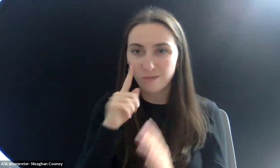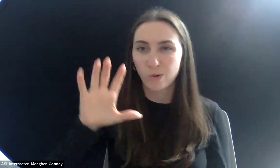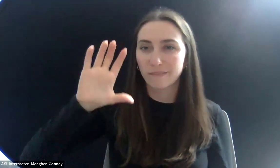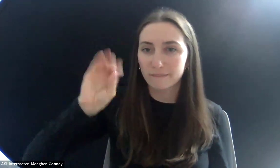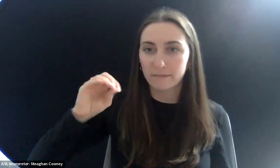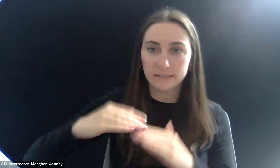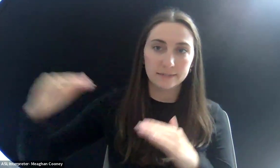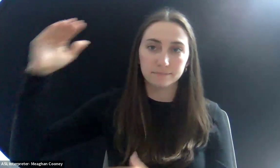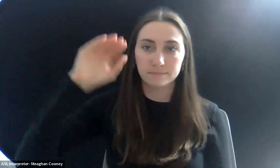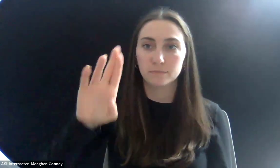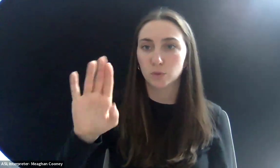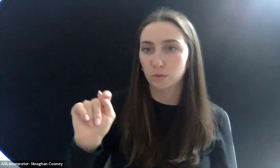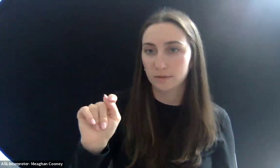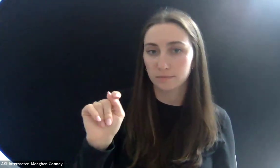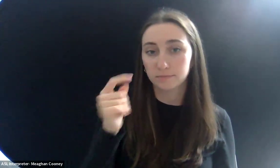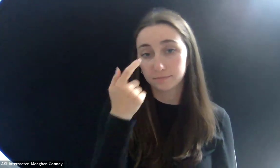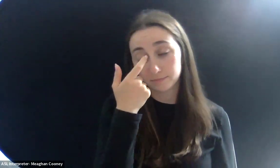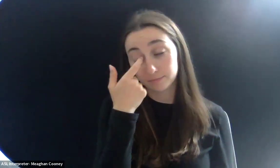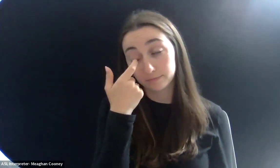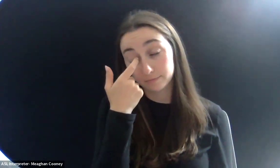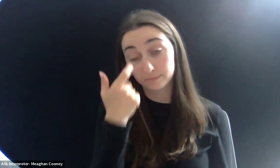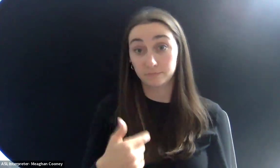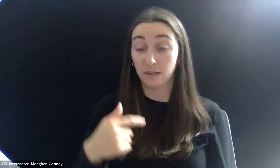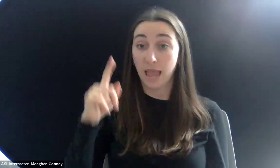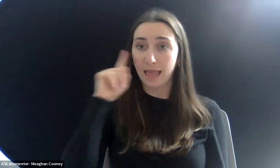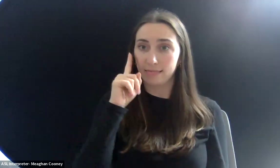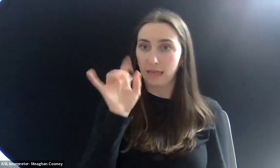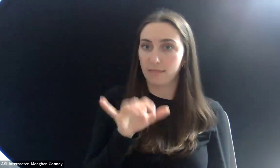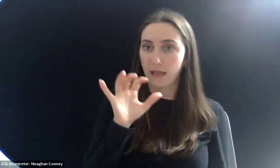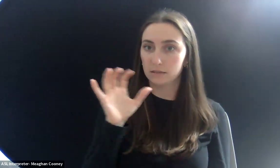I think that's I what I have for this deck.